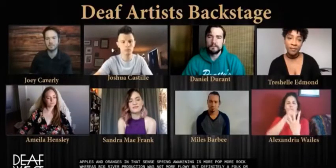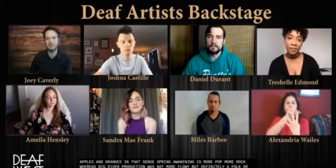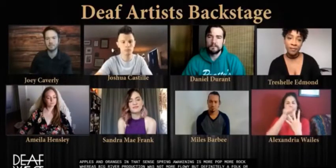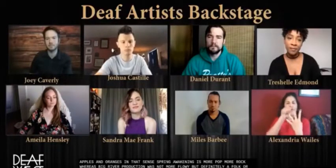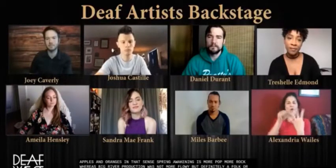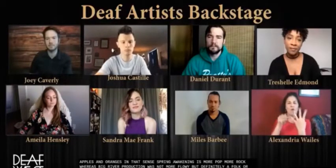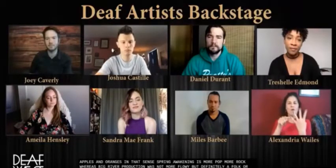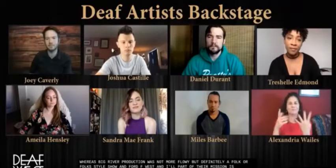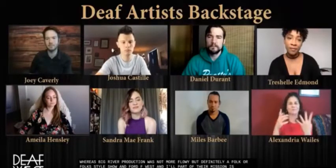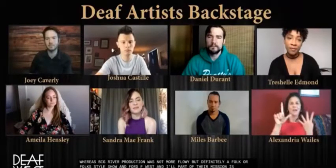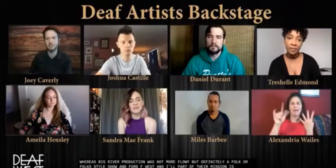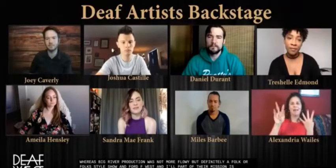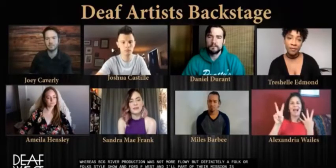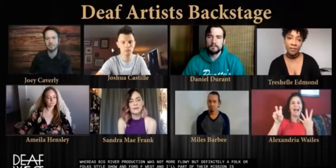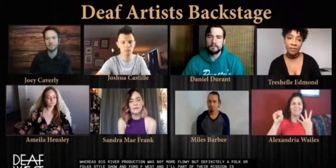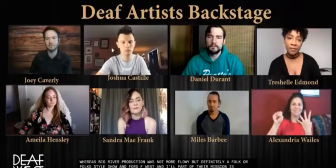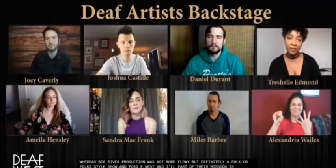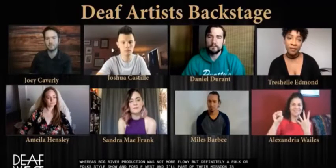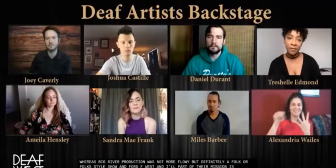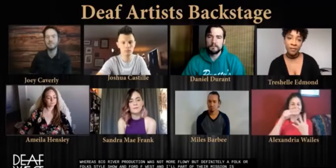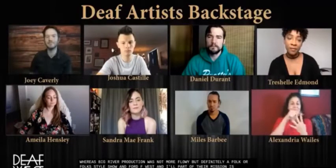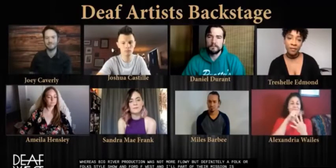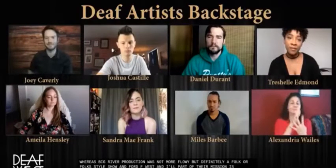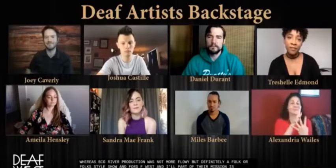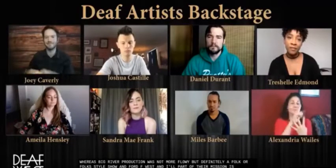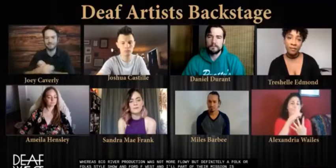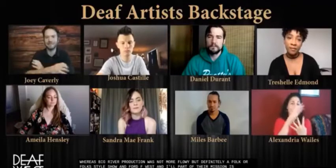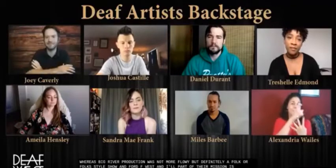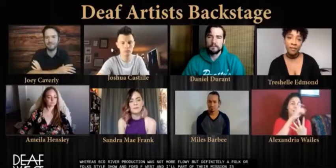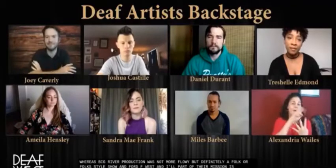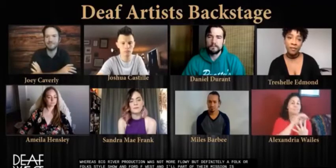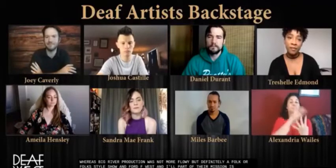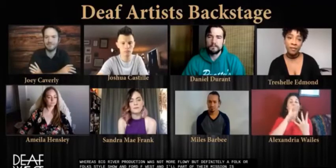And there were four lives in that one.